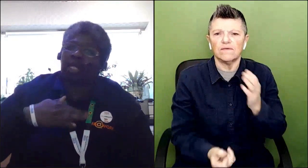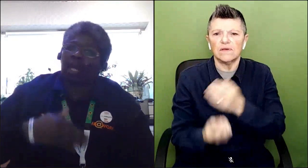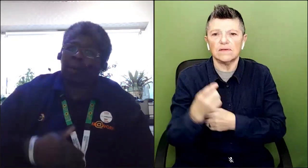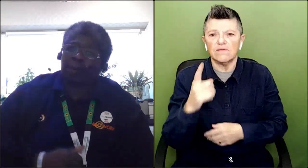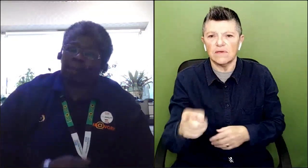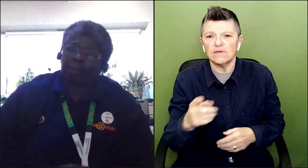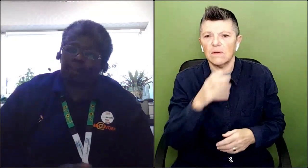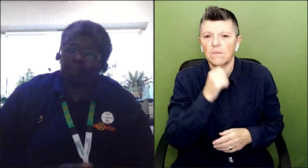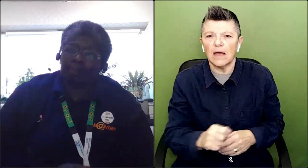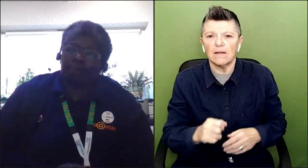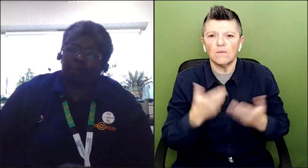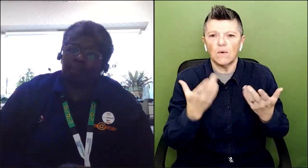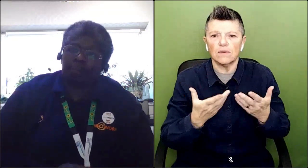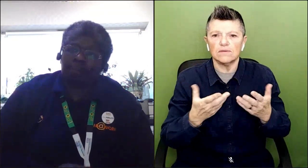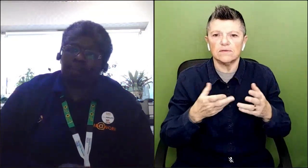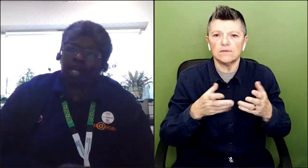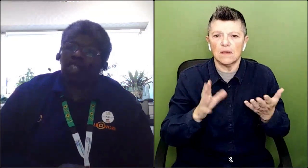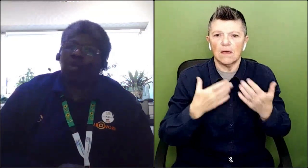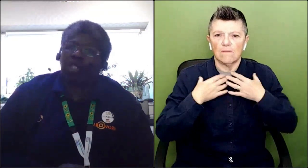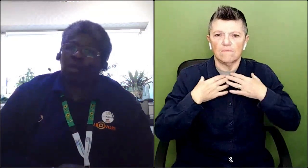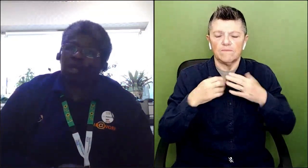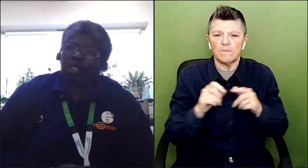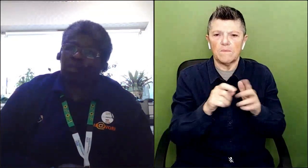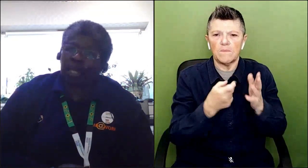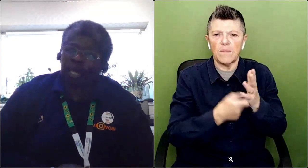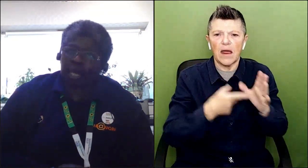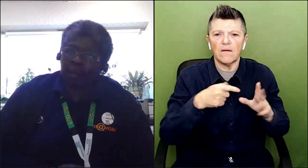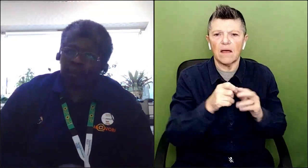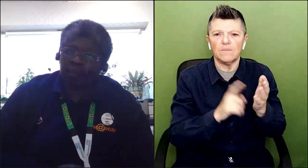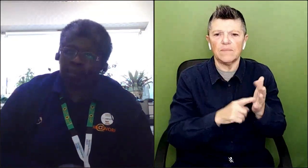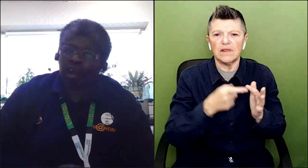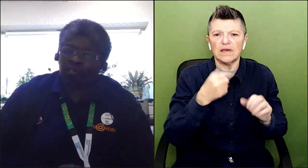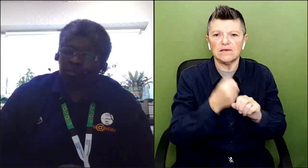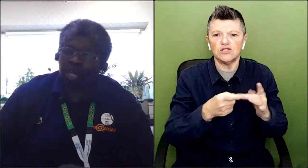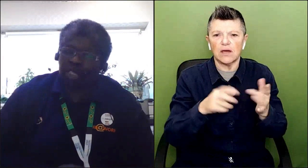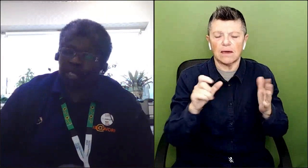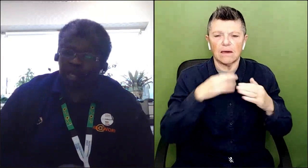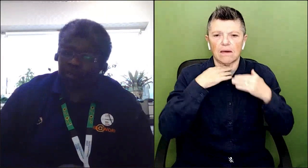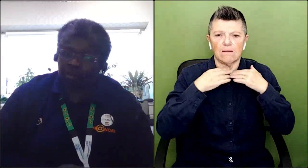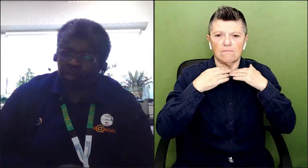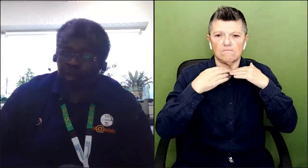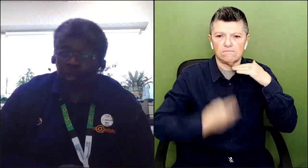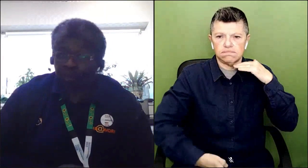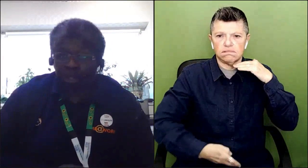down, and do you know what he wanted to be, apart from trying to get through to a young